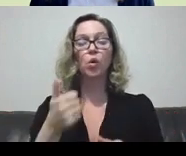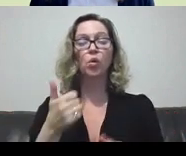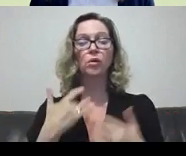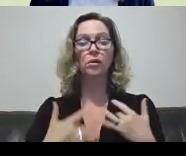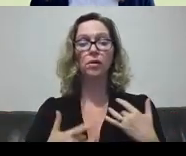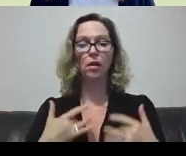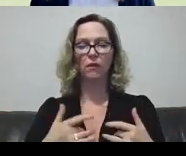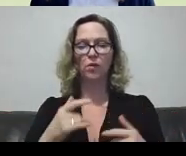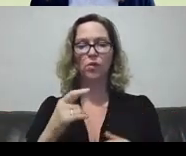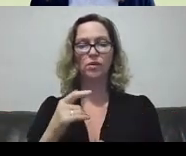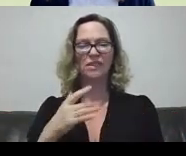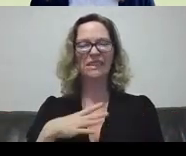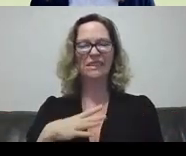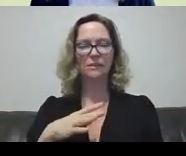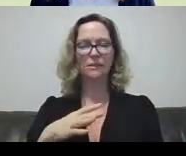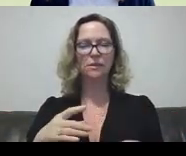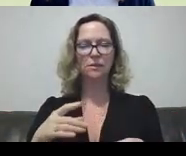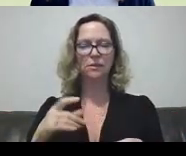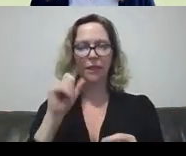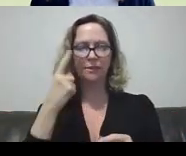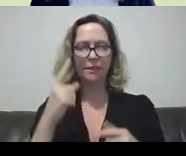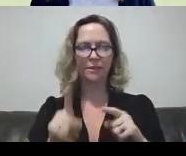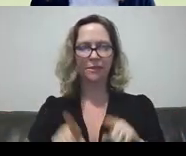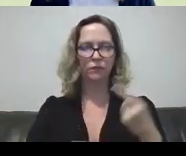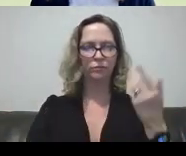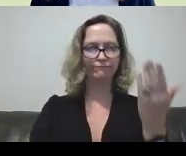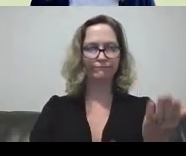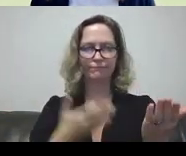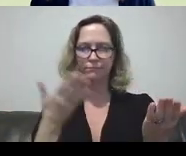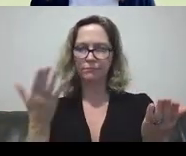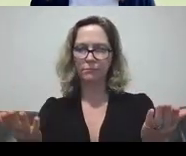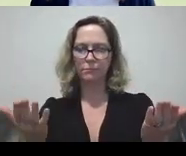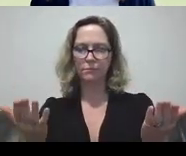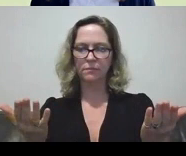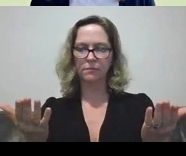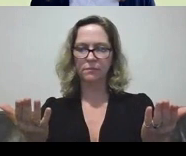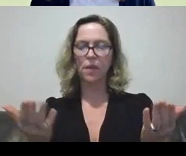differences of course when we're in the therapies and the Allied Health